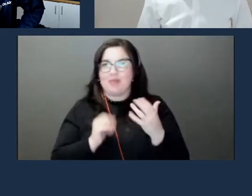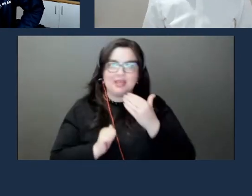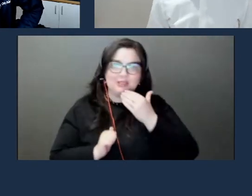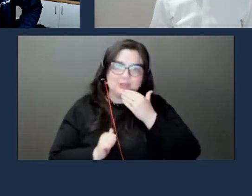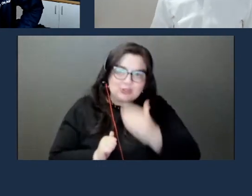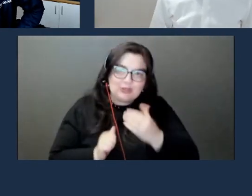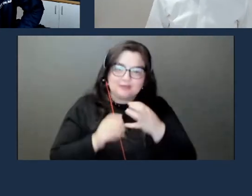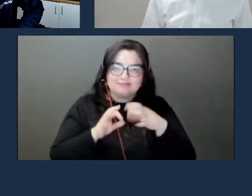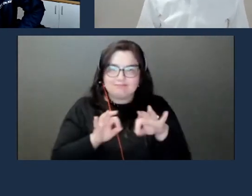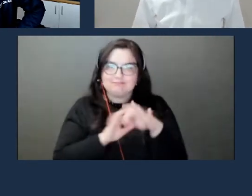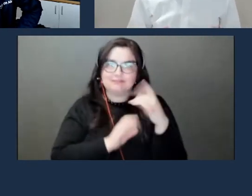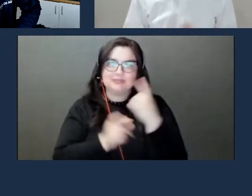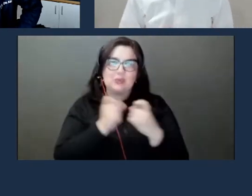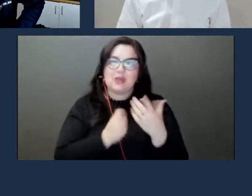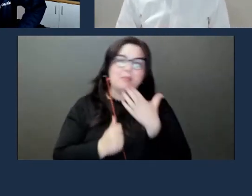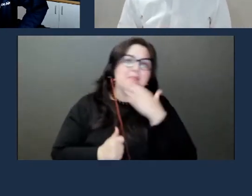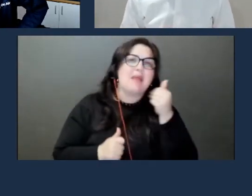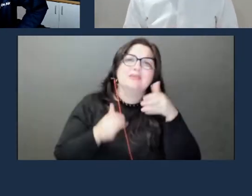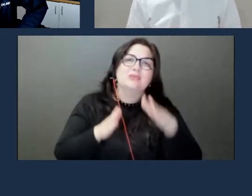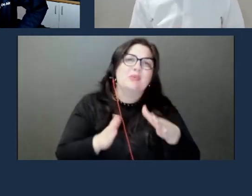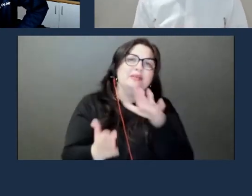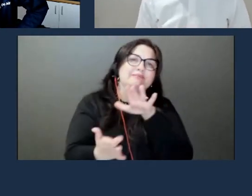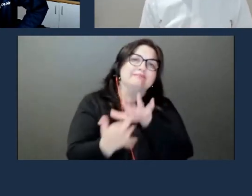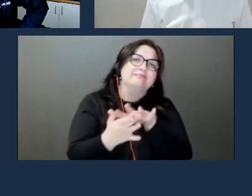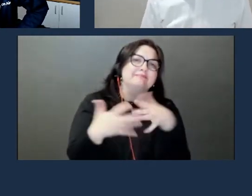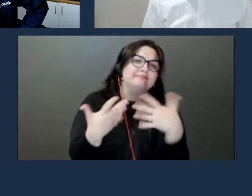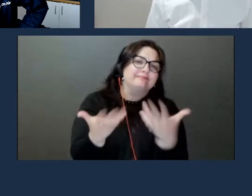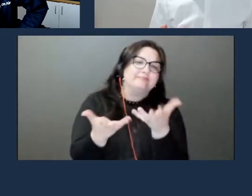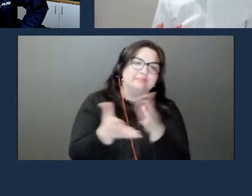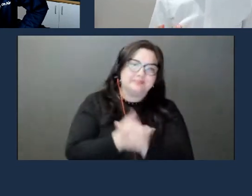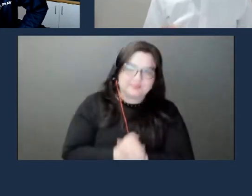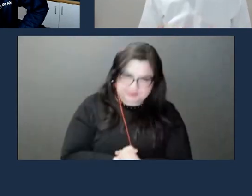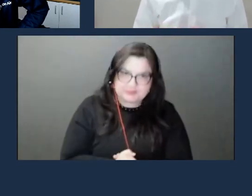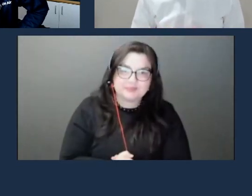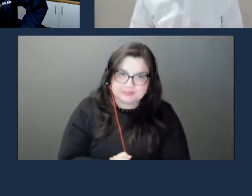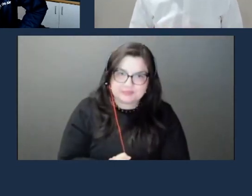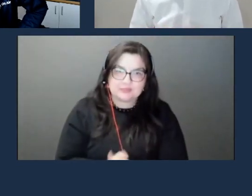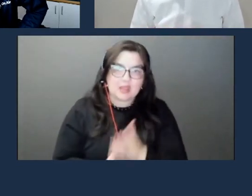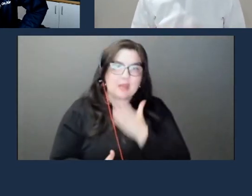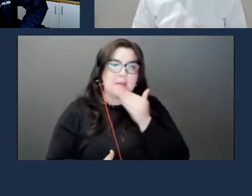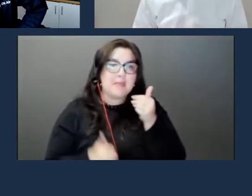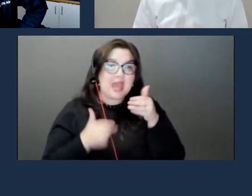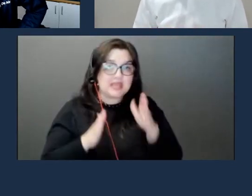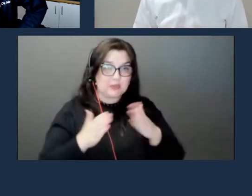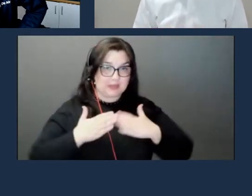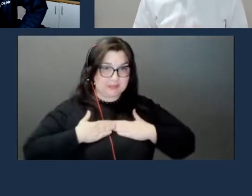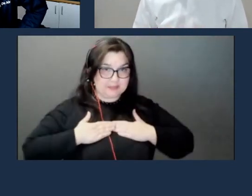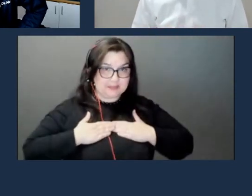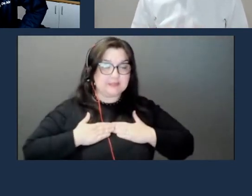What's the best way to... Yeah, the best way to get in touch with me personally is through Twitter.